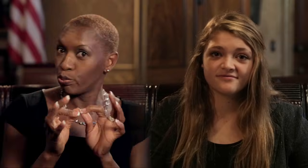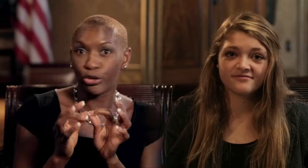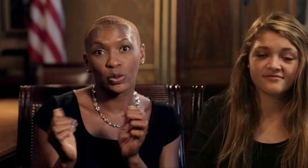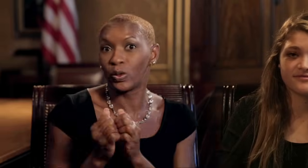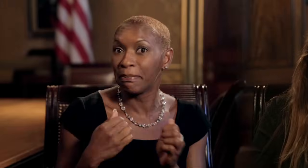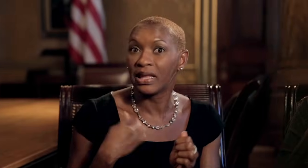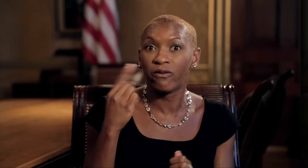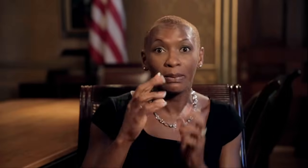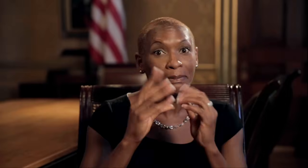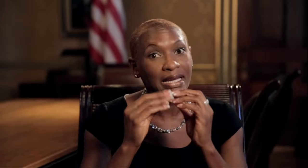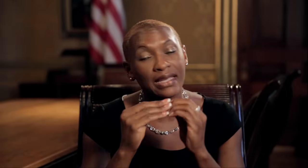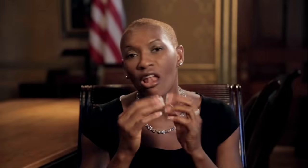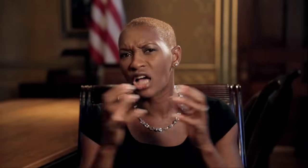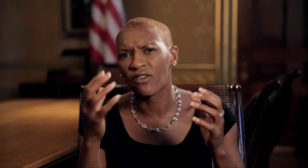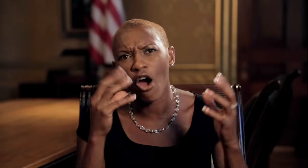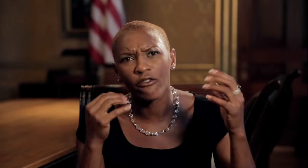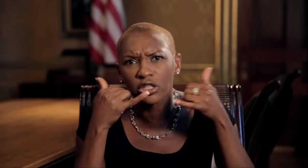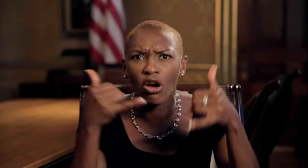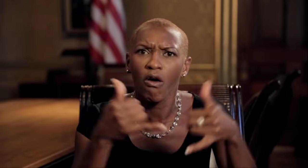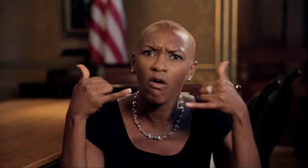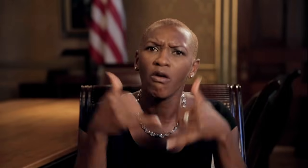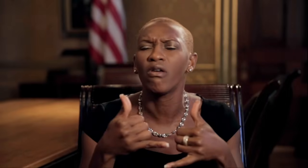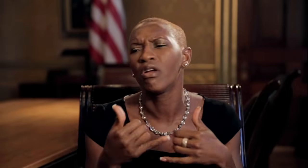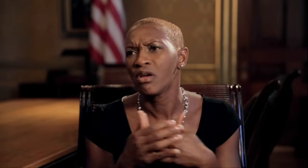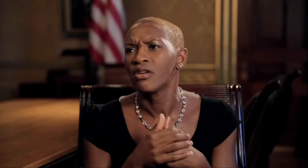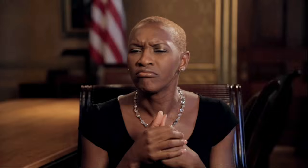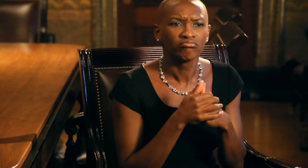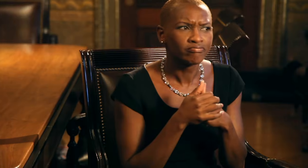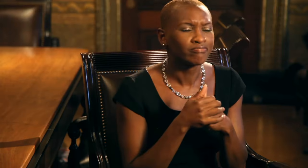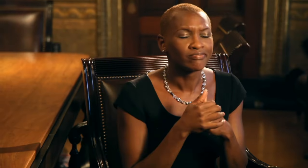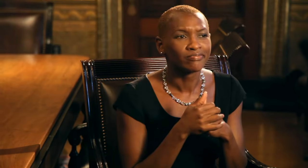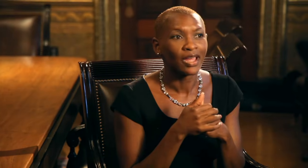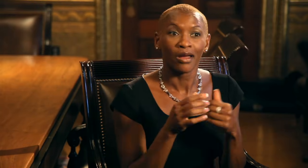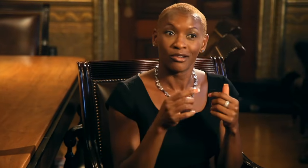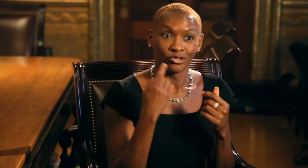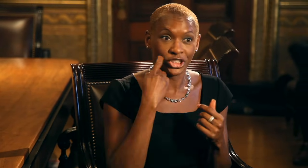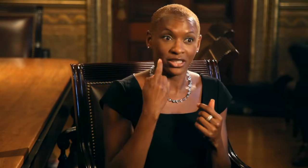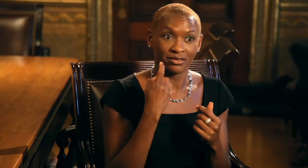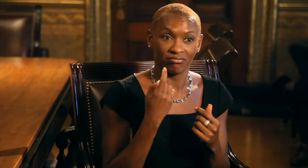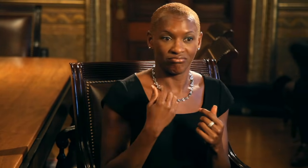The interpreter joins me for meetings, lots of conference calls.